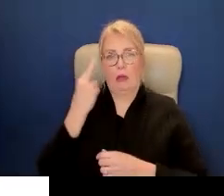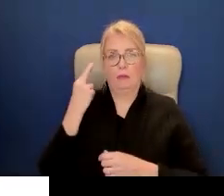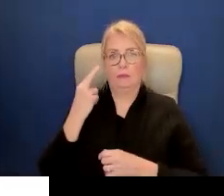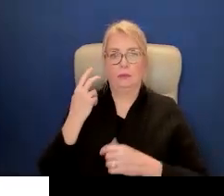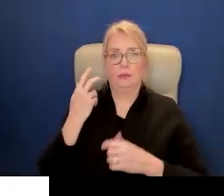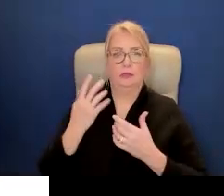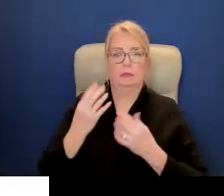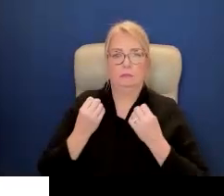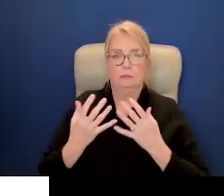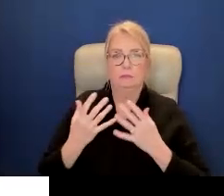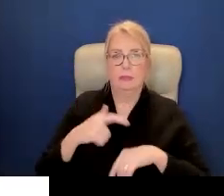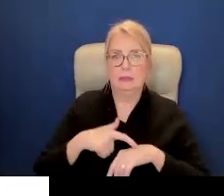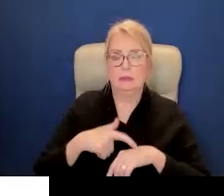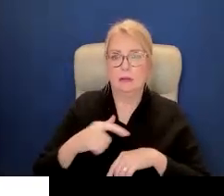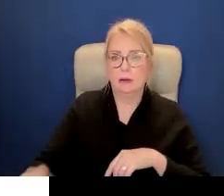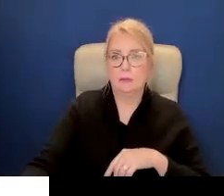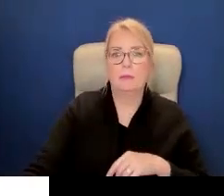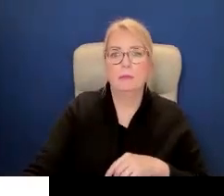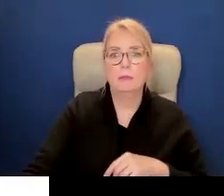relief.